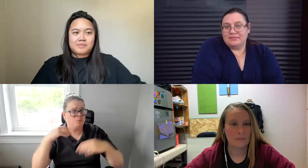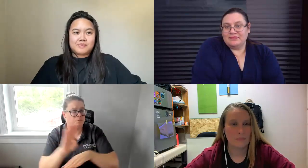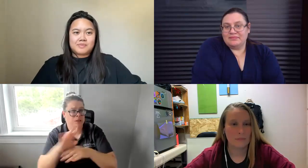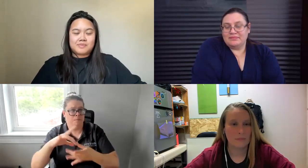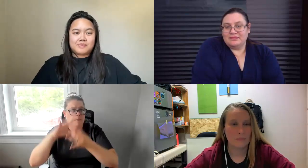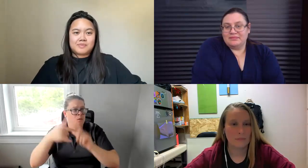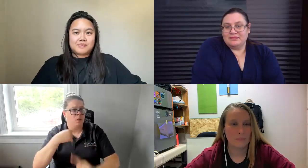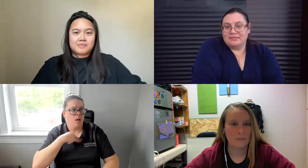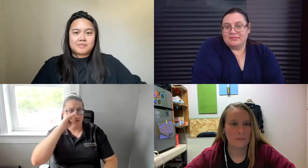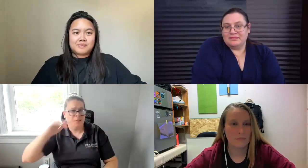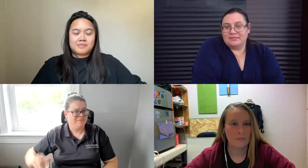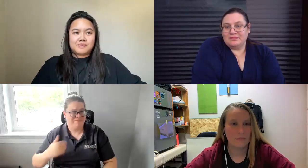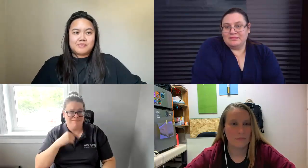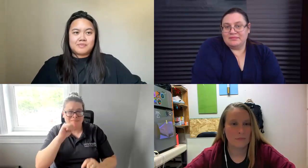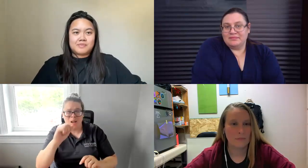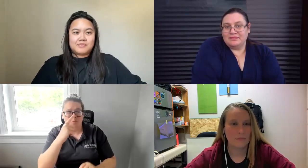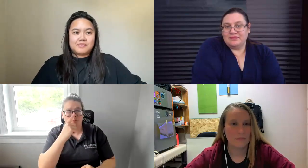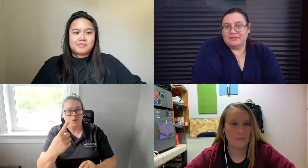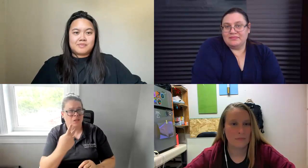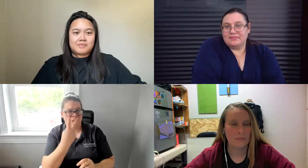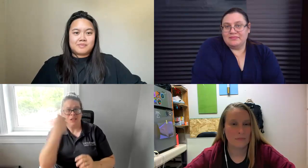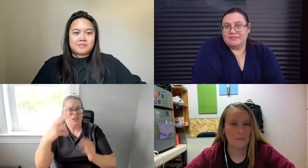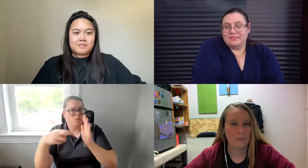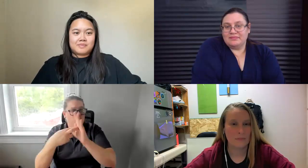And there's not a lot of deaf folks in our community who own businesses.